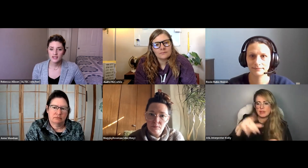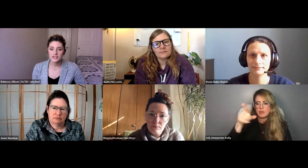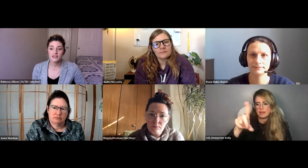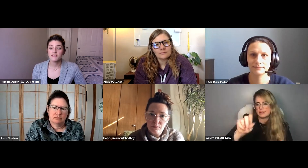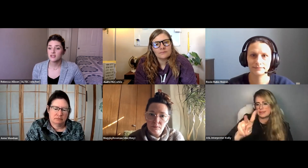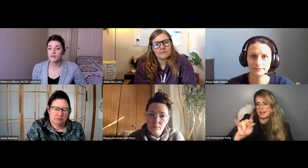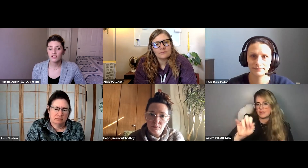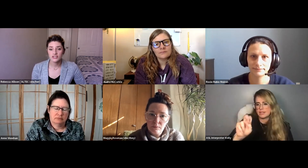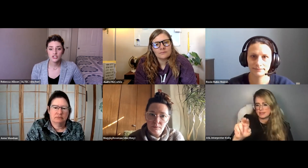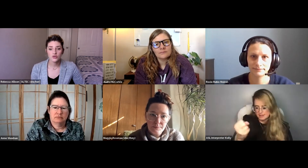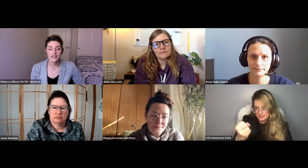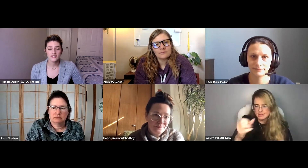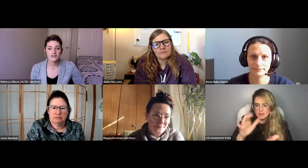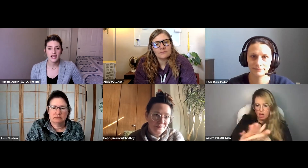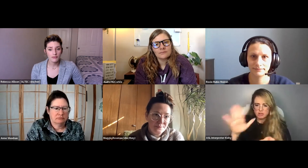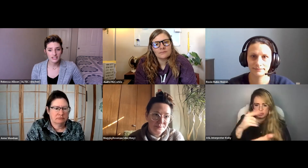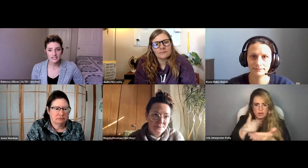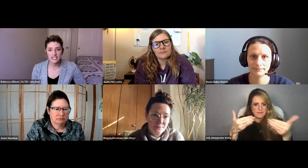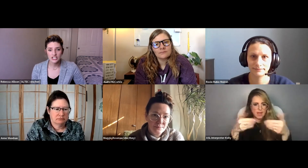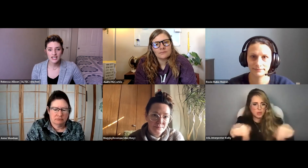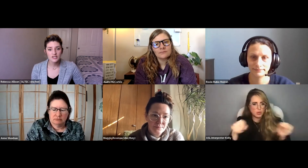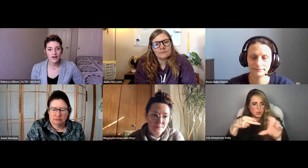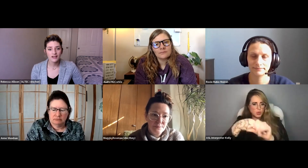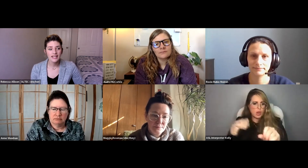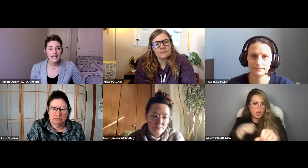So I invite you all to join us for that presentation as well